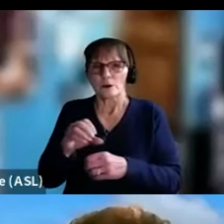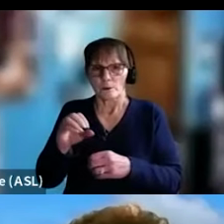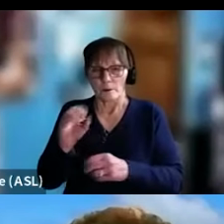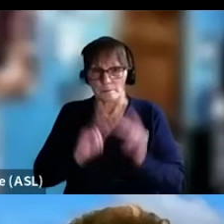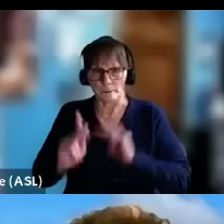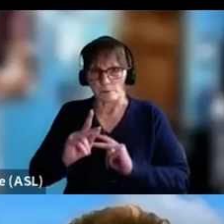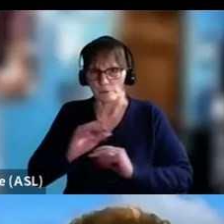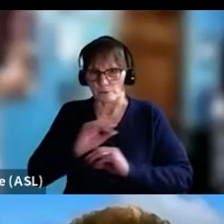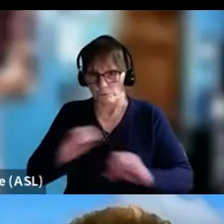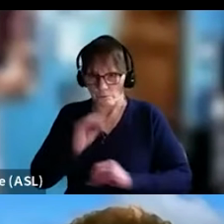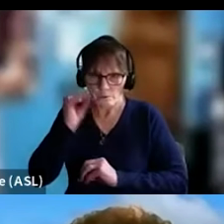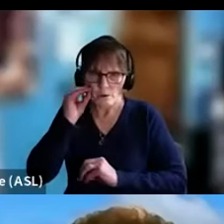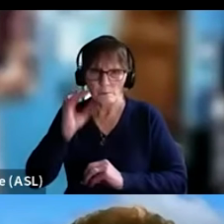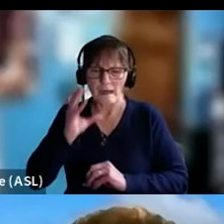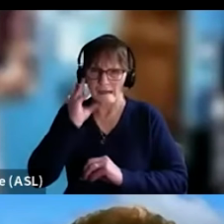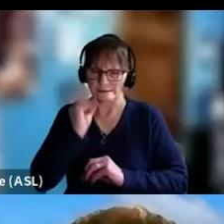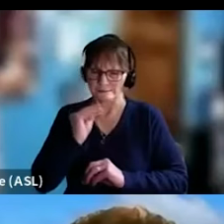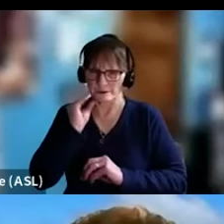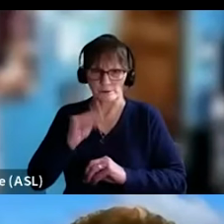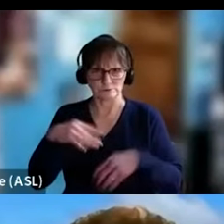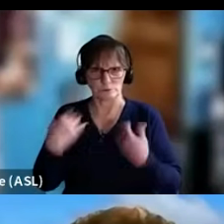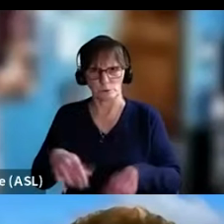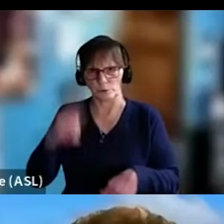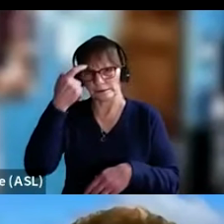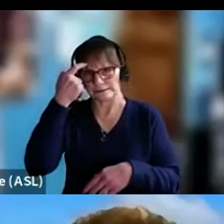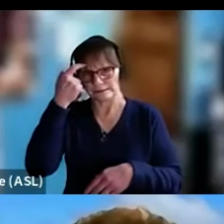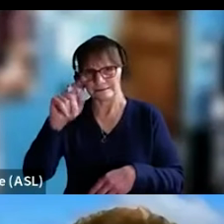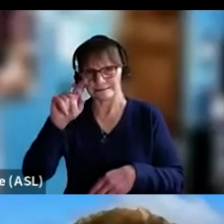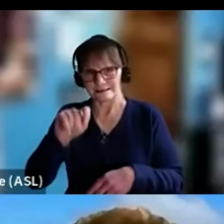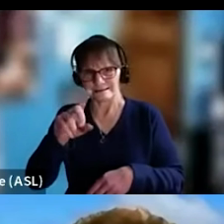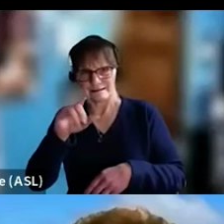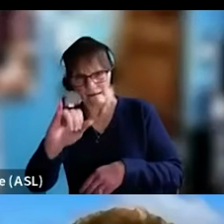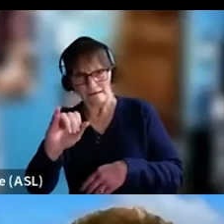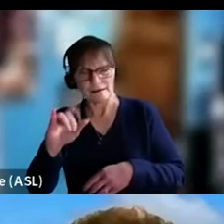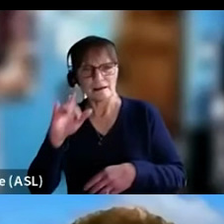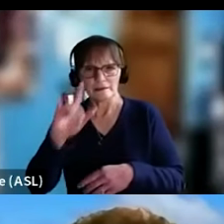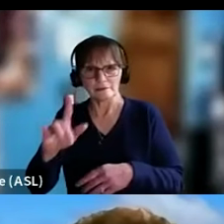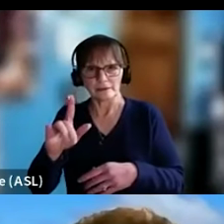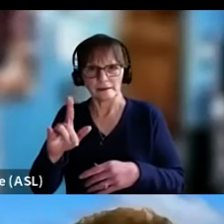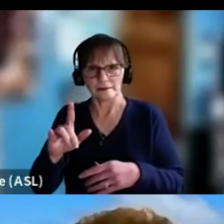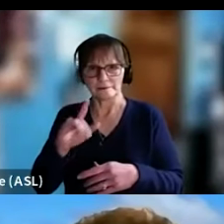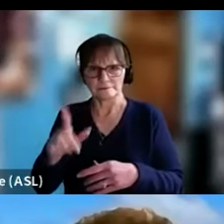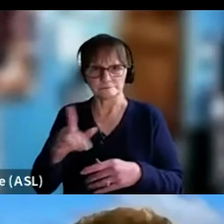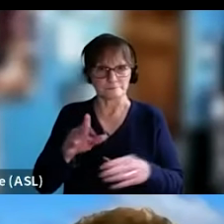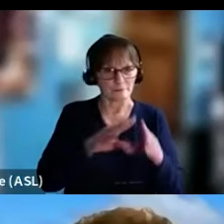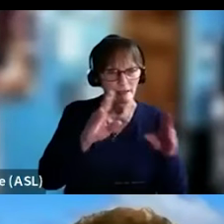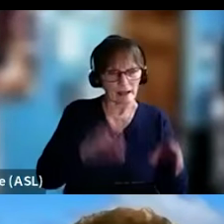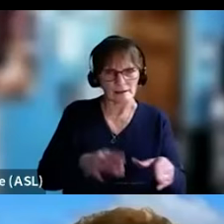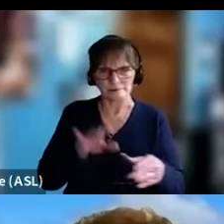and that certainly leads to advanced cognitive decline and can exacerbate both mental health, and substance use challenges,